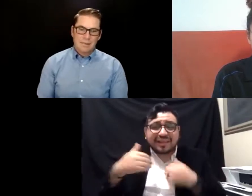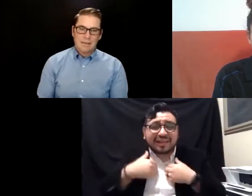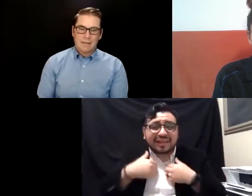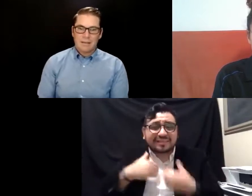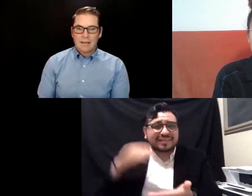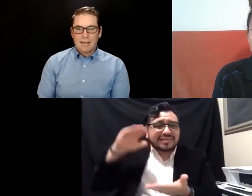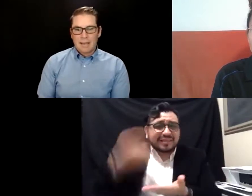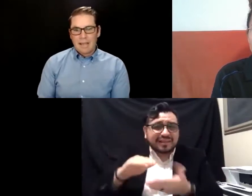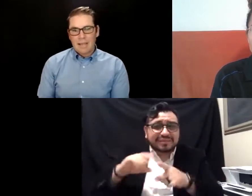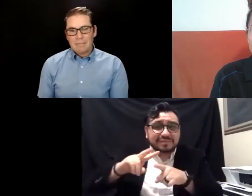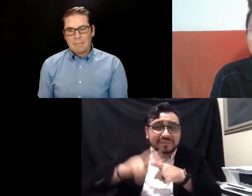And,